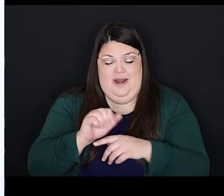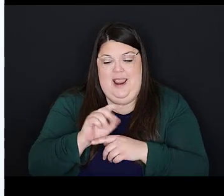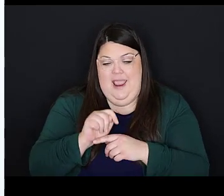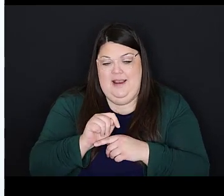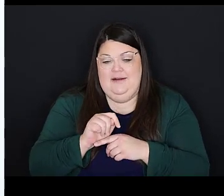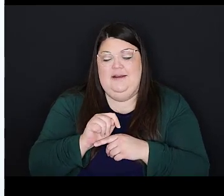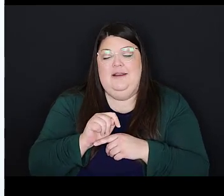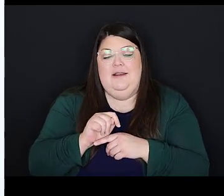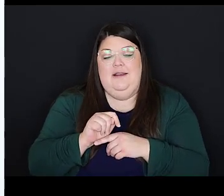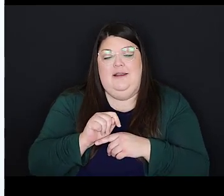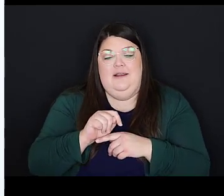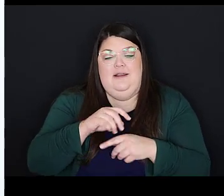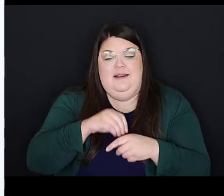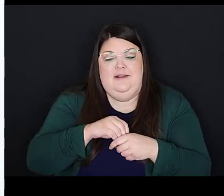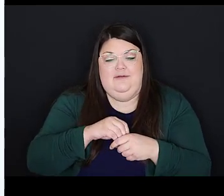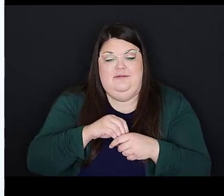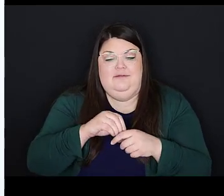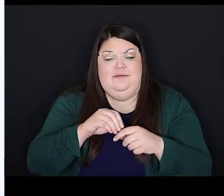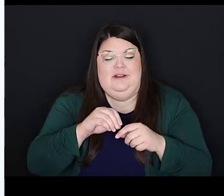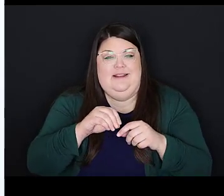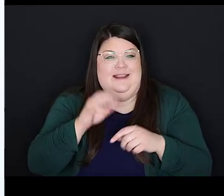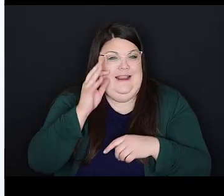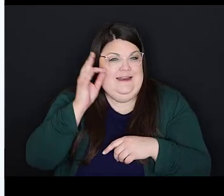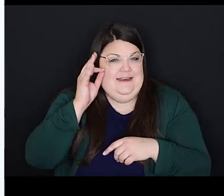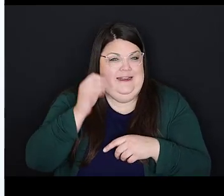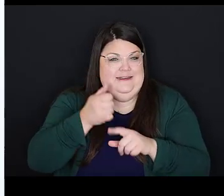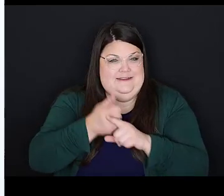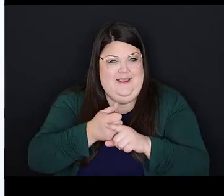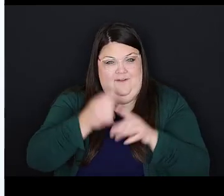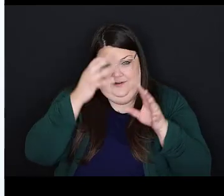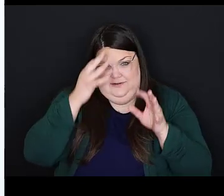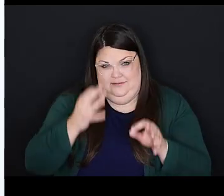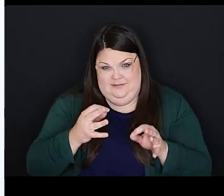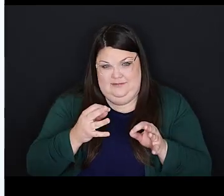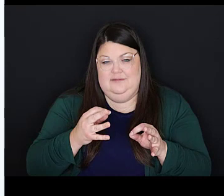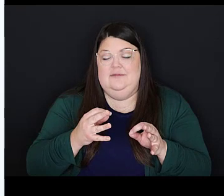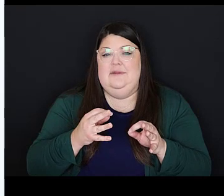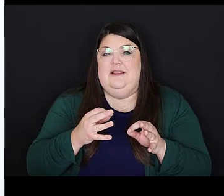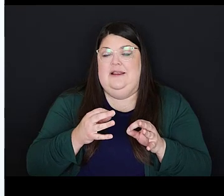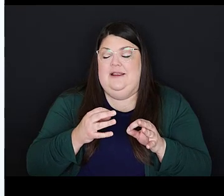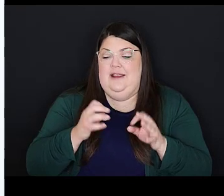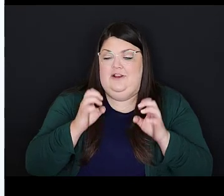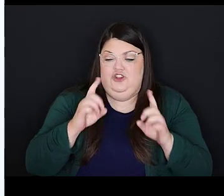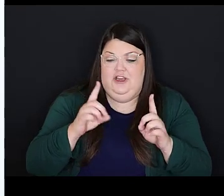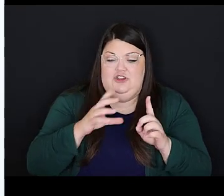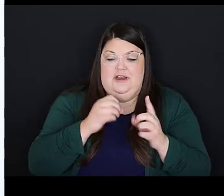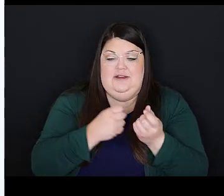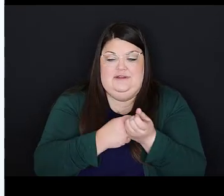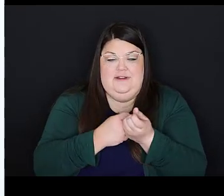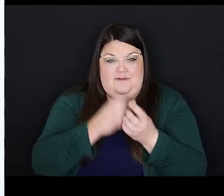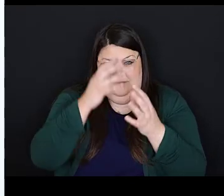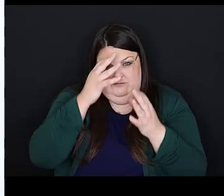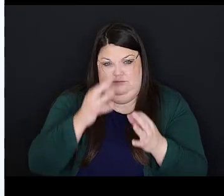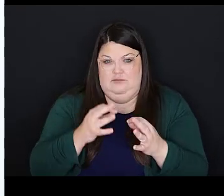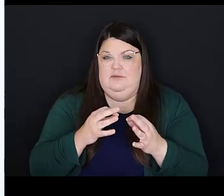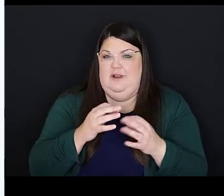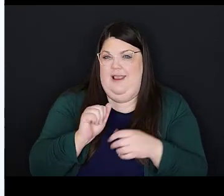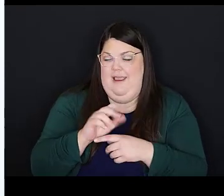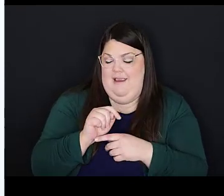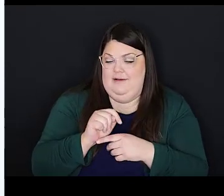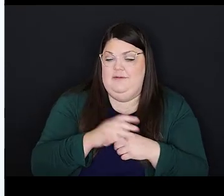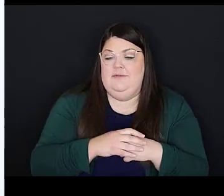section 4(1) of the Indian Self-Determination and Education Assistance Act (25 U.S.C. 450b(1)).”